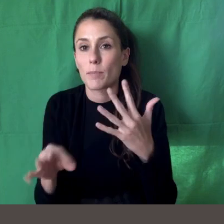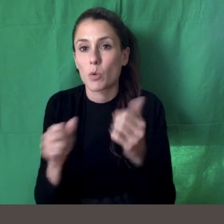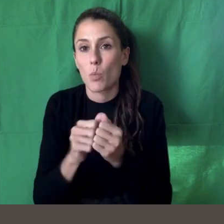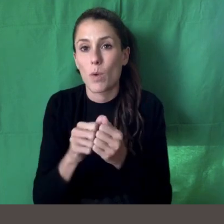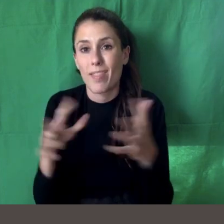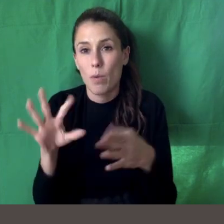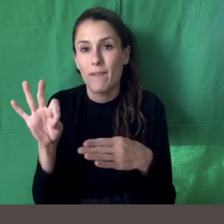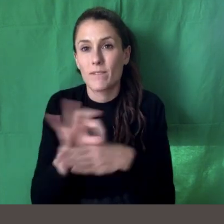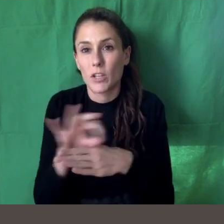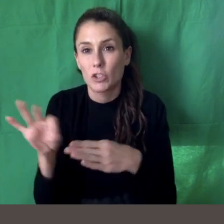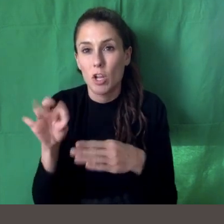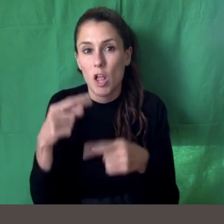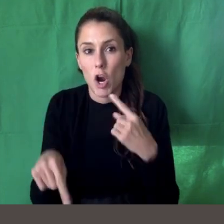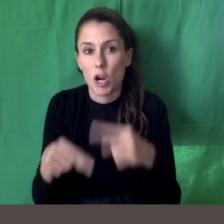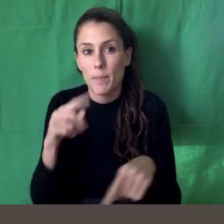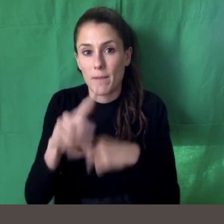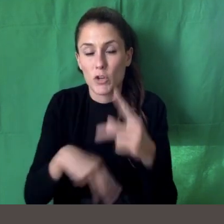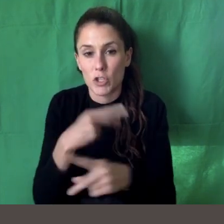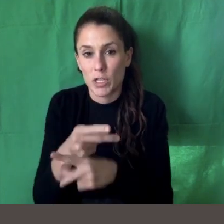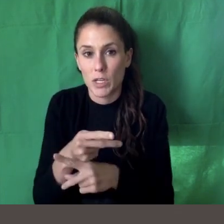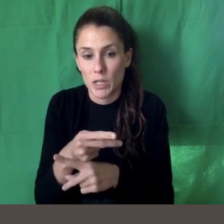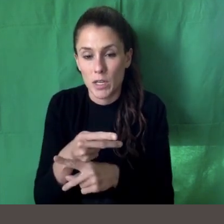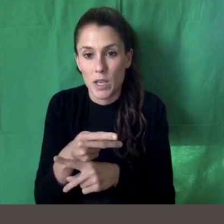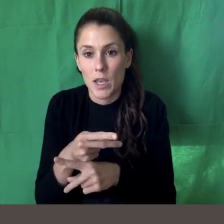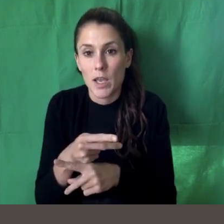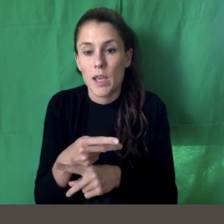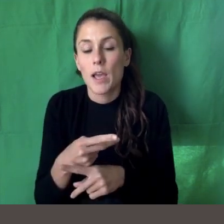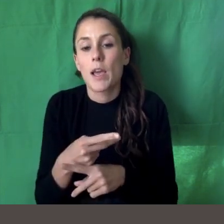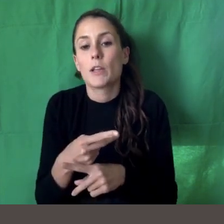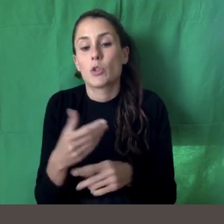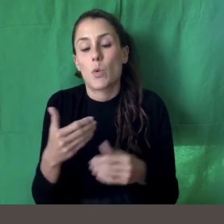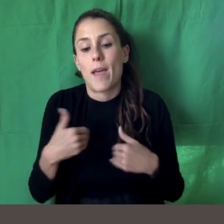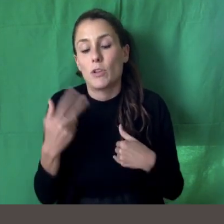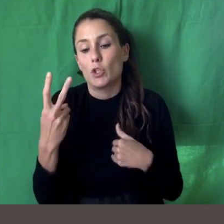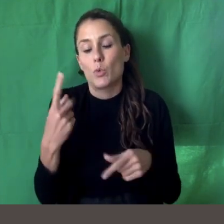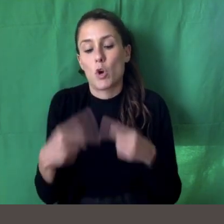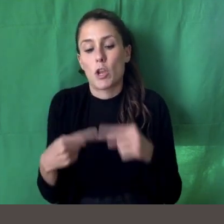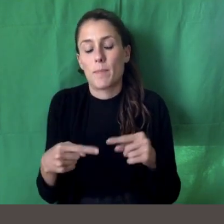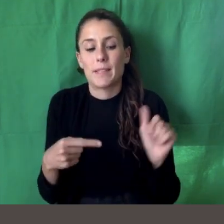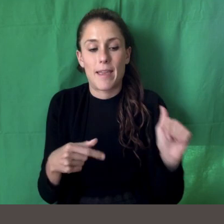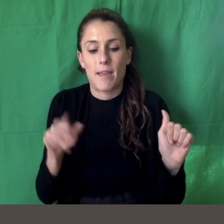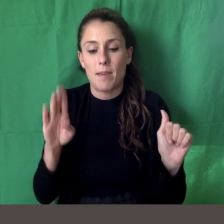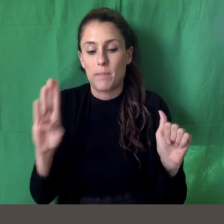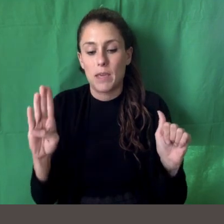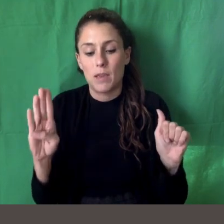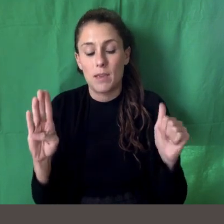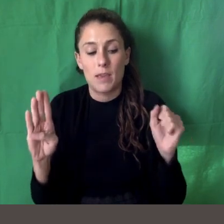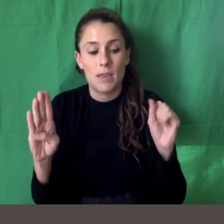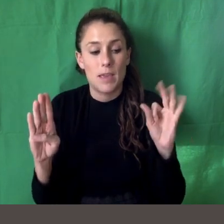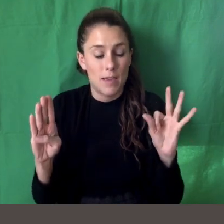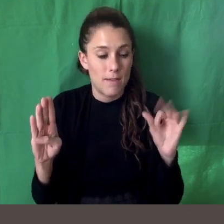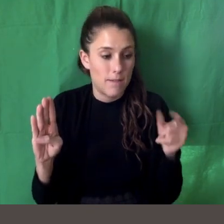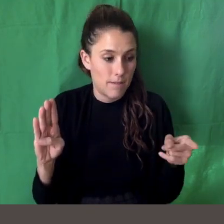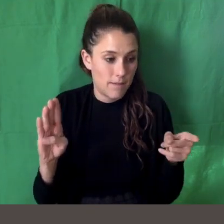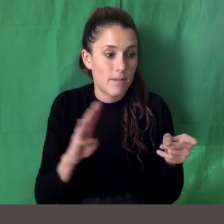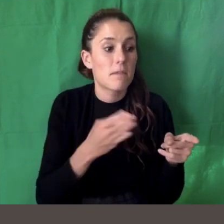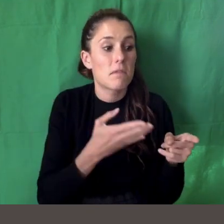without the functional argument version is to take two arguments a and b and then if one exists